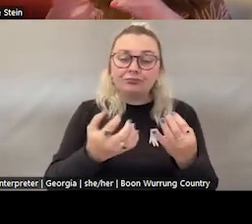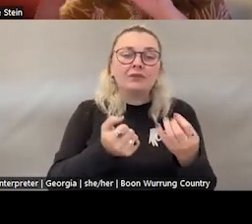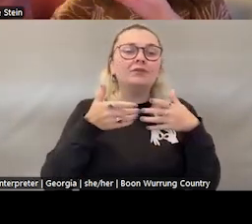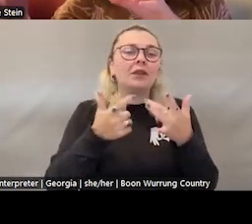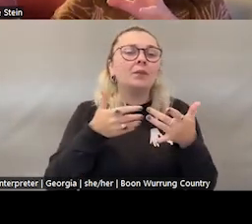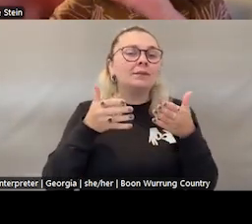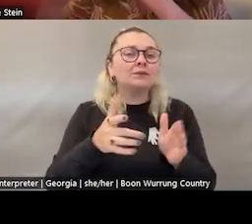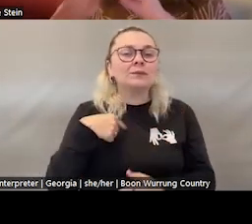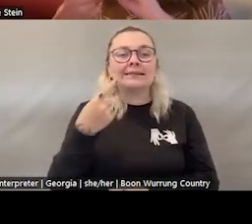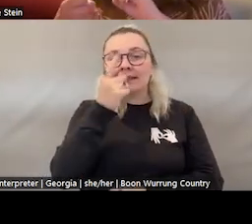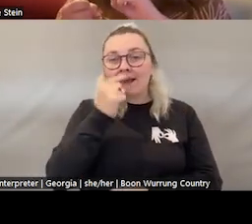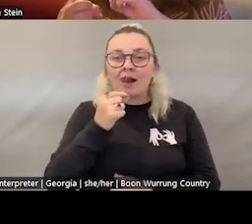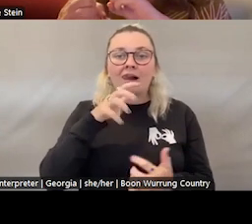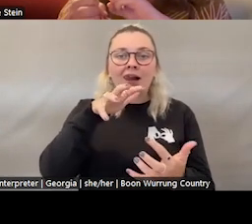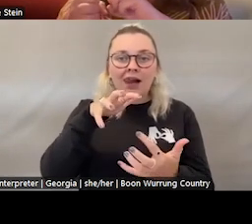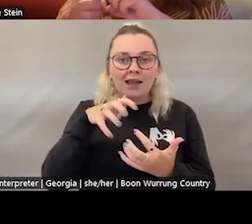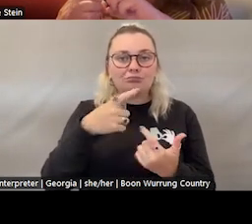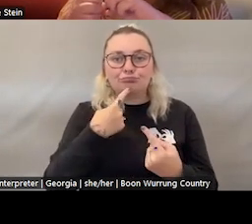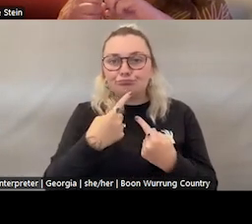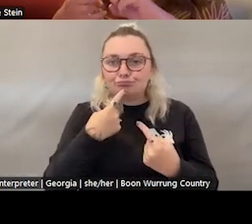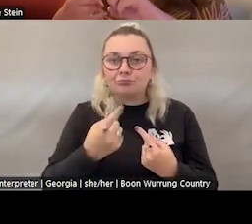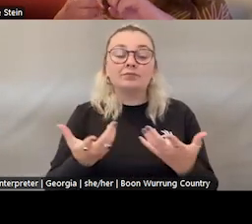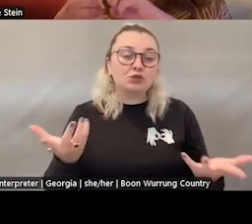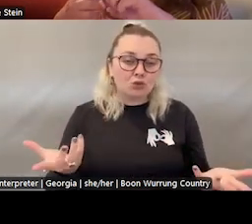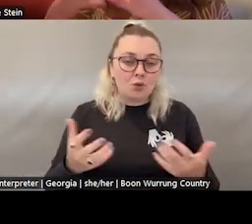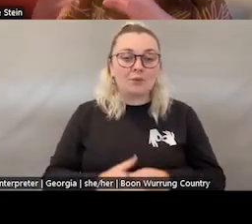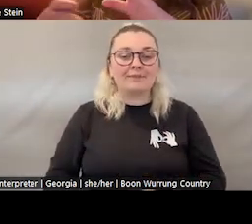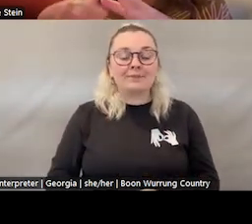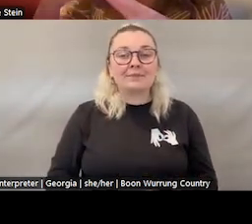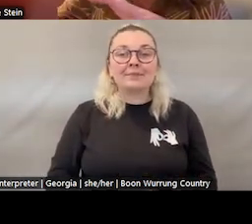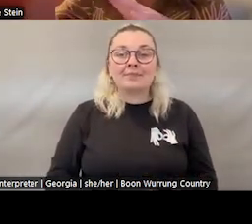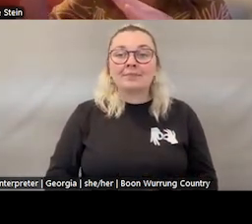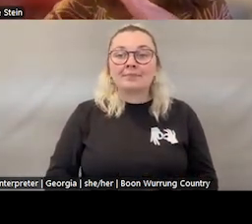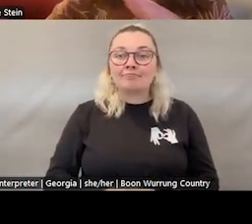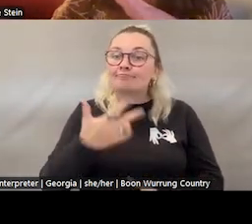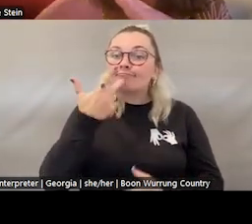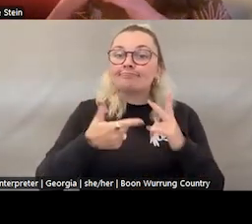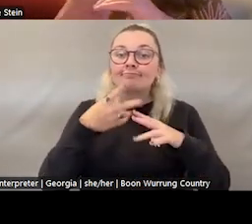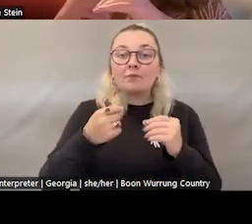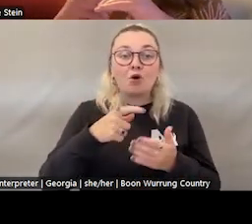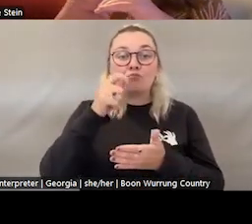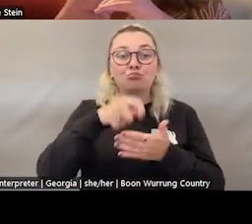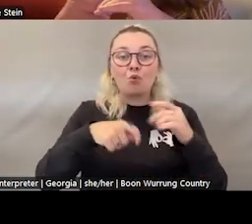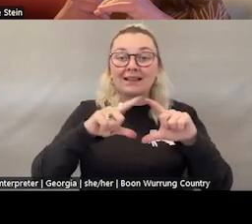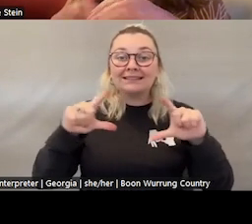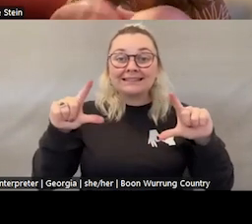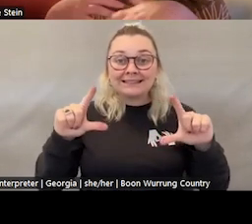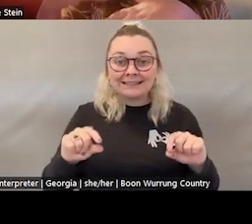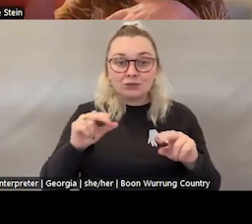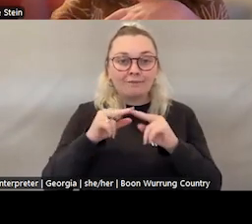can collect some data? If someone has bought a ticket for an event of yours,